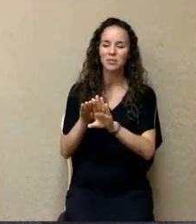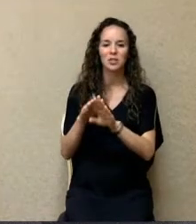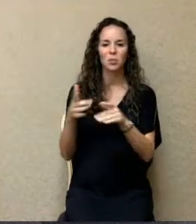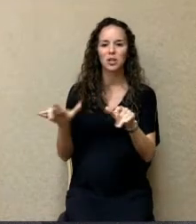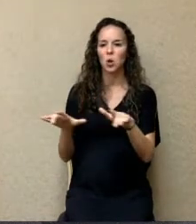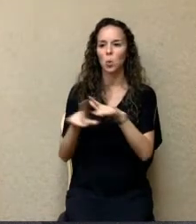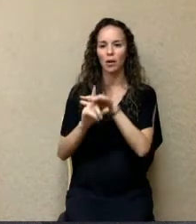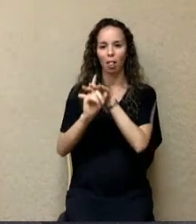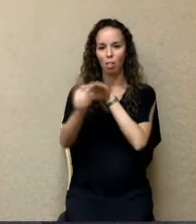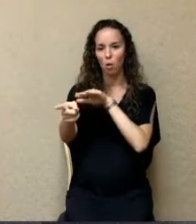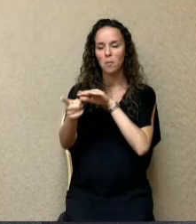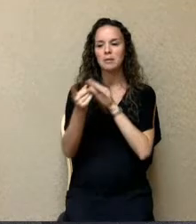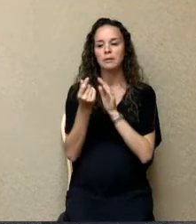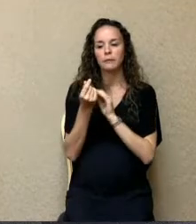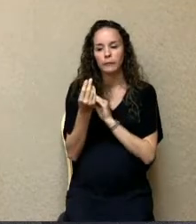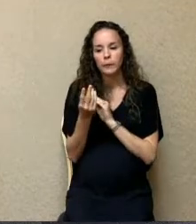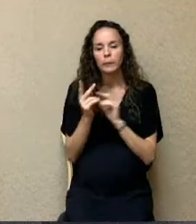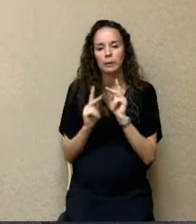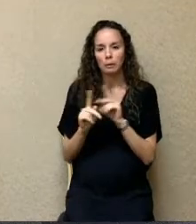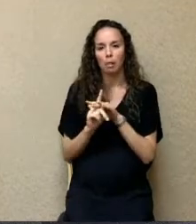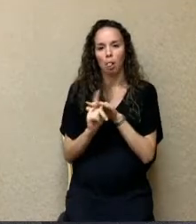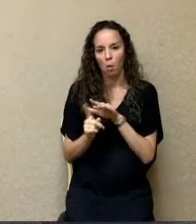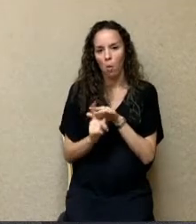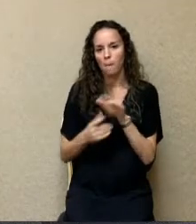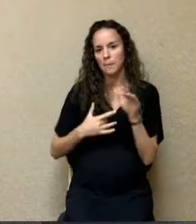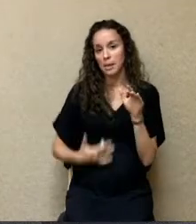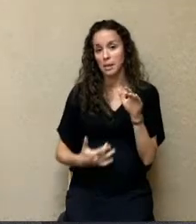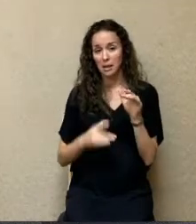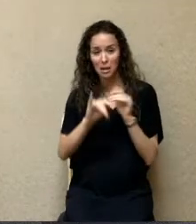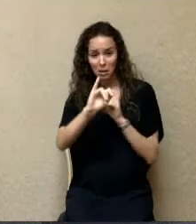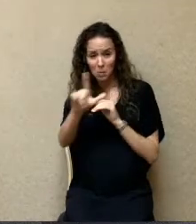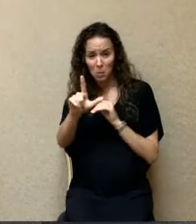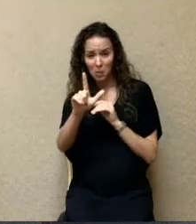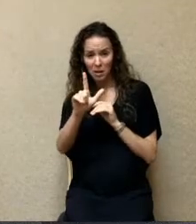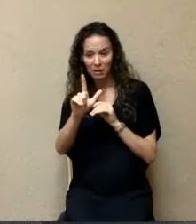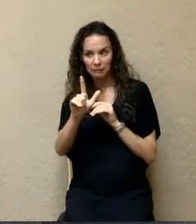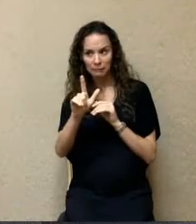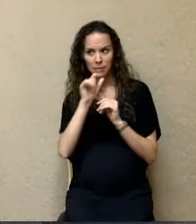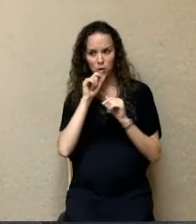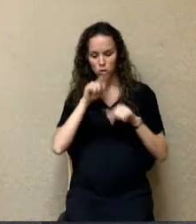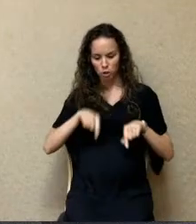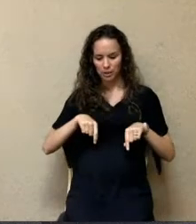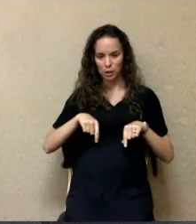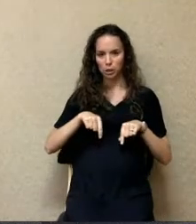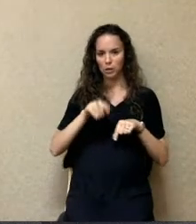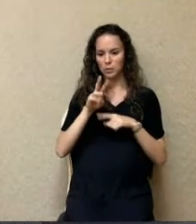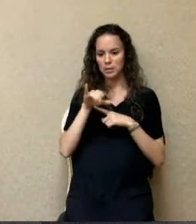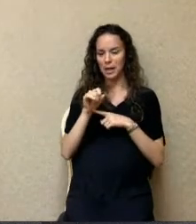We did have some members. Now in Illinois, I don't know if you do here, that would be considered a rights restriction, so we